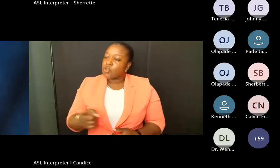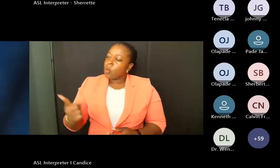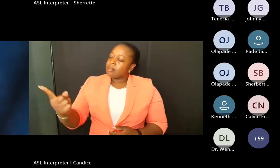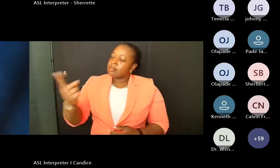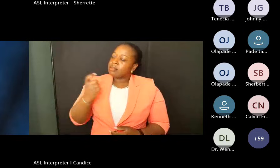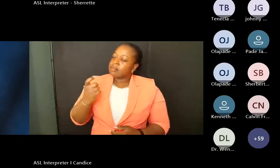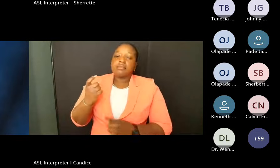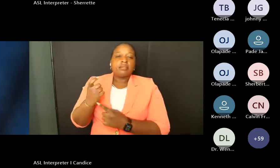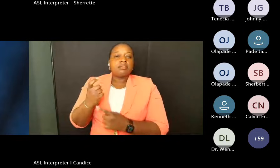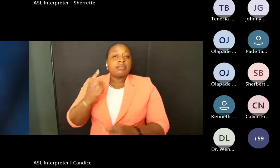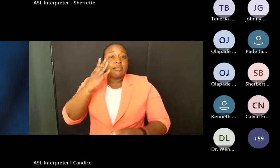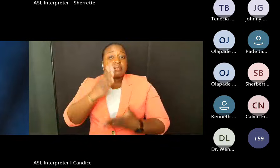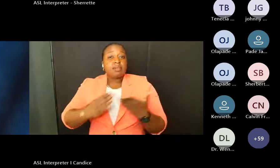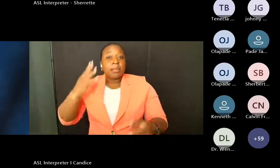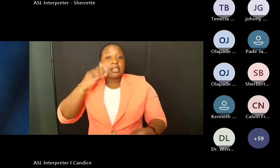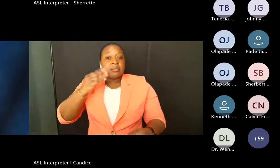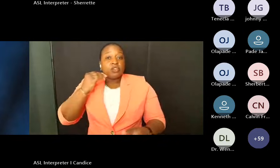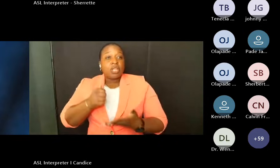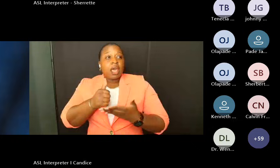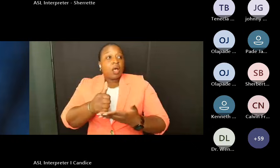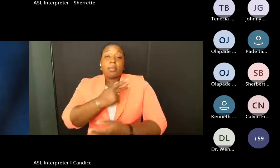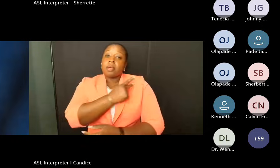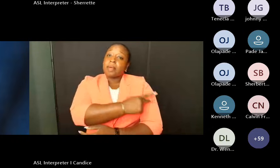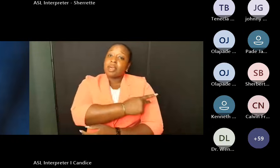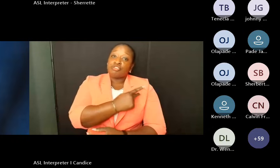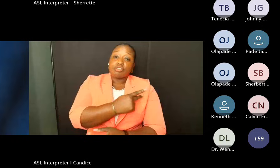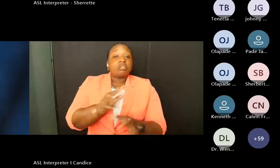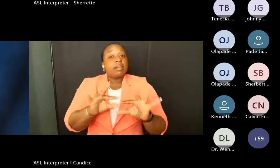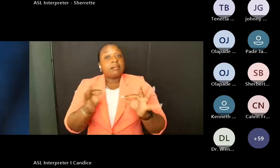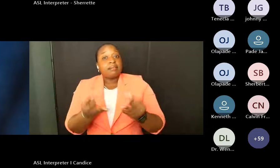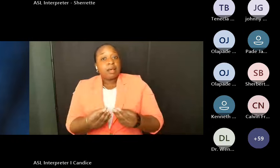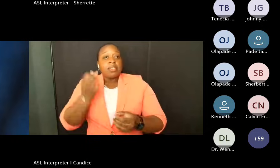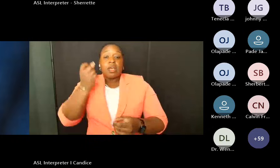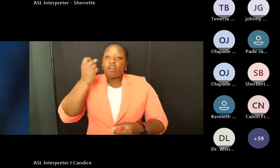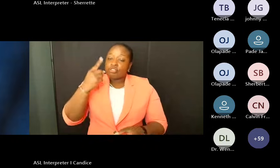experience in helping patients and families understand gene therapies.